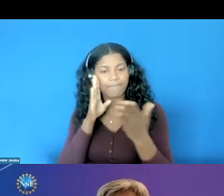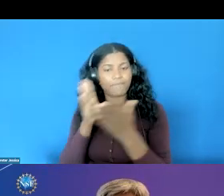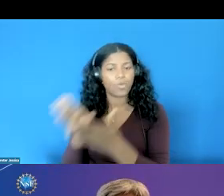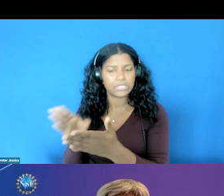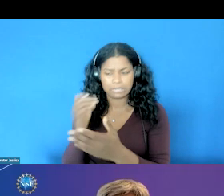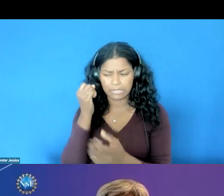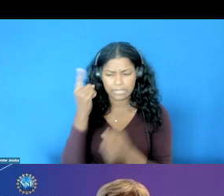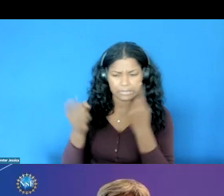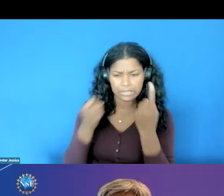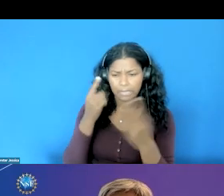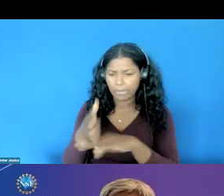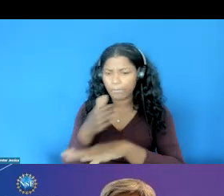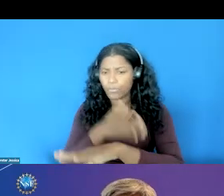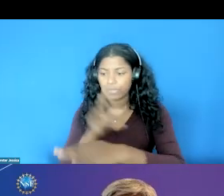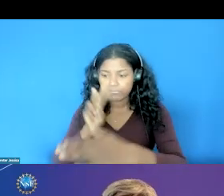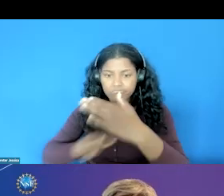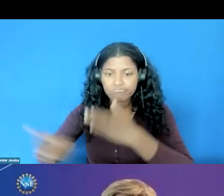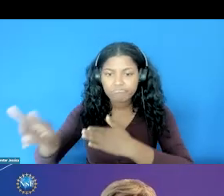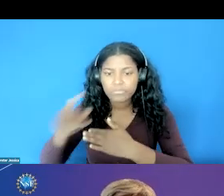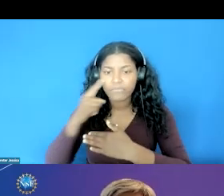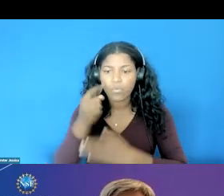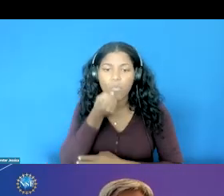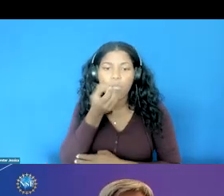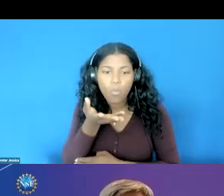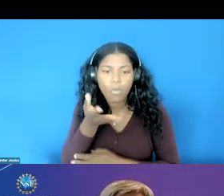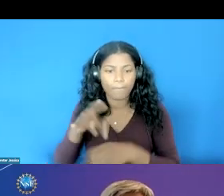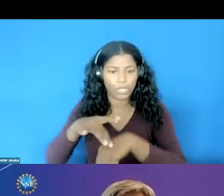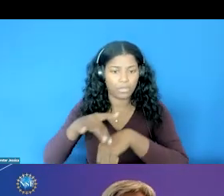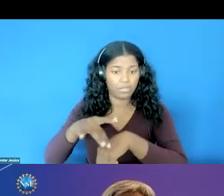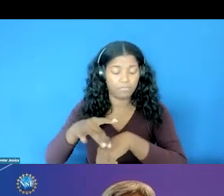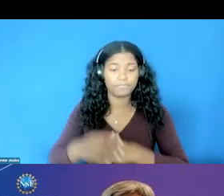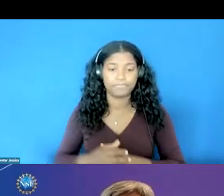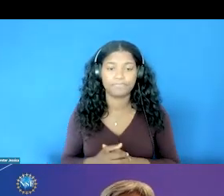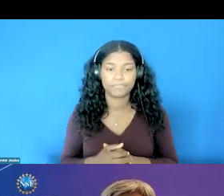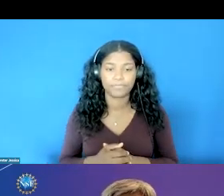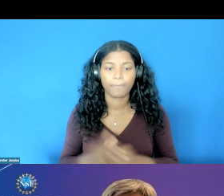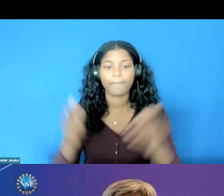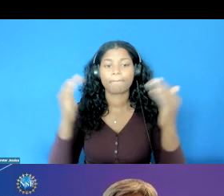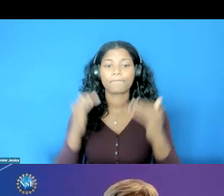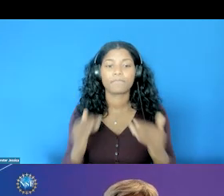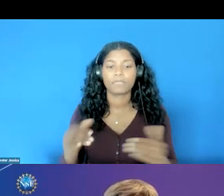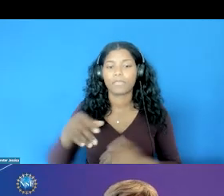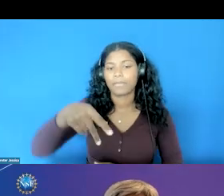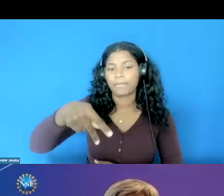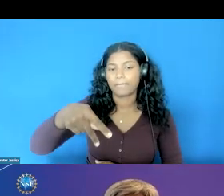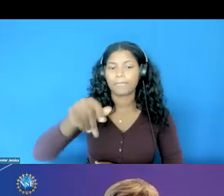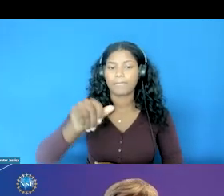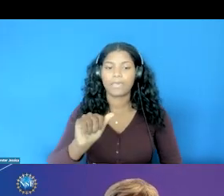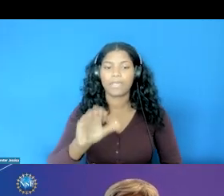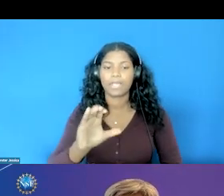and improving predictions of life on a warming planet. Partnership to advanced conservation science and practice.